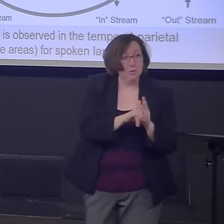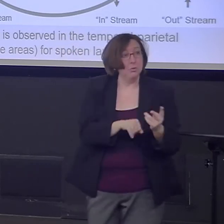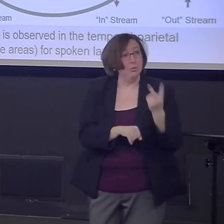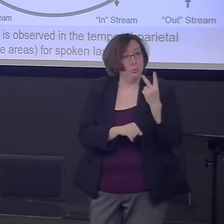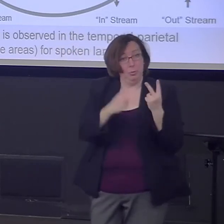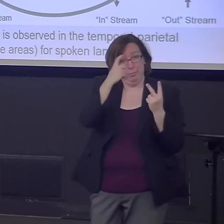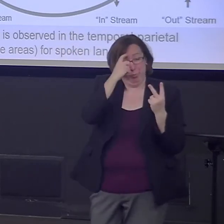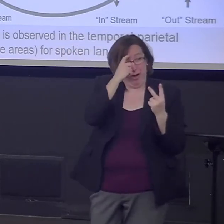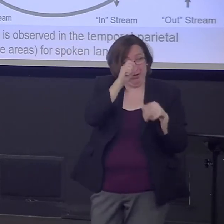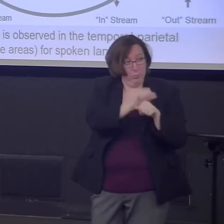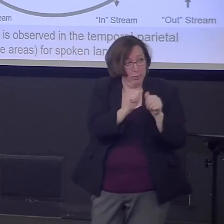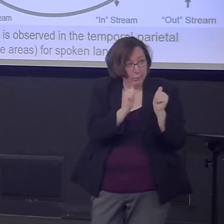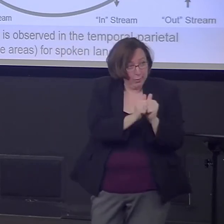and what is language.